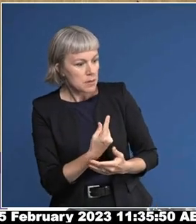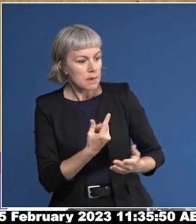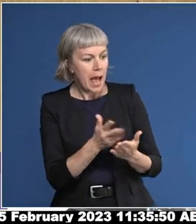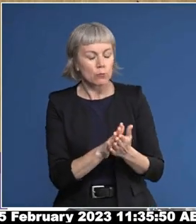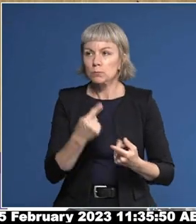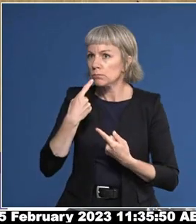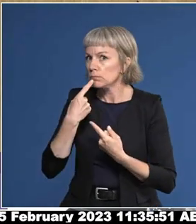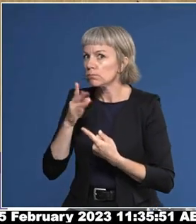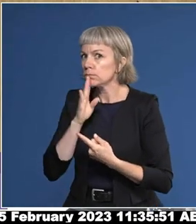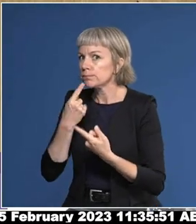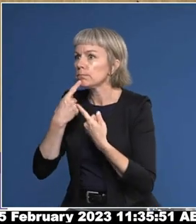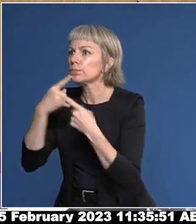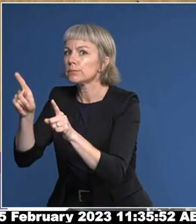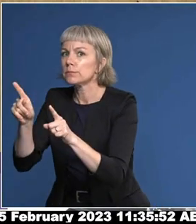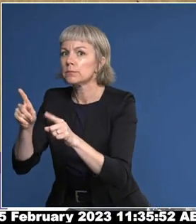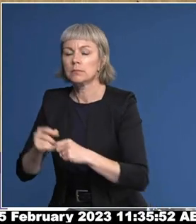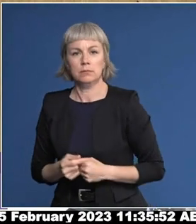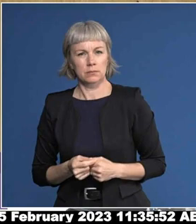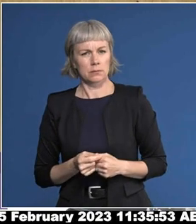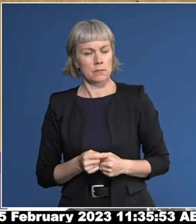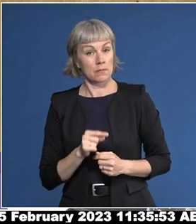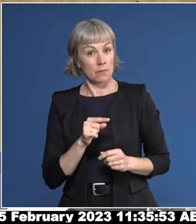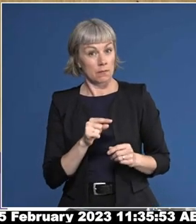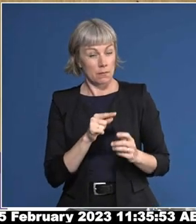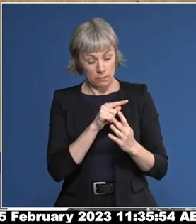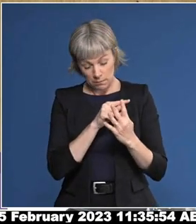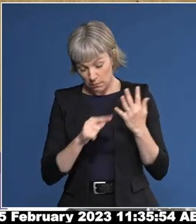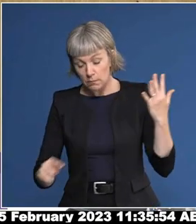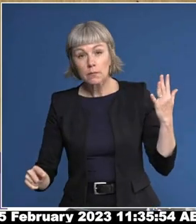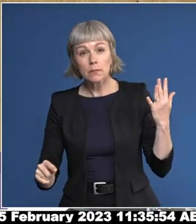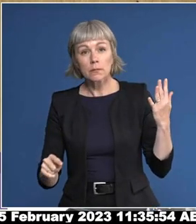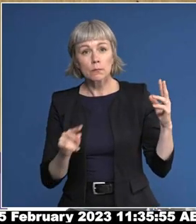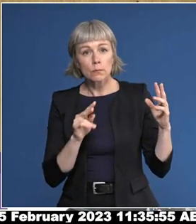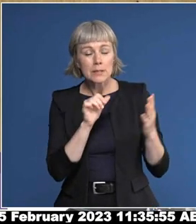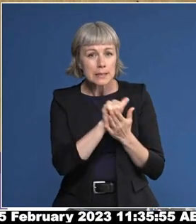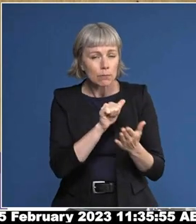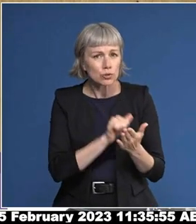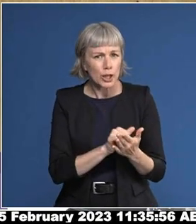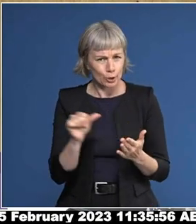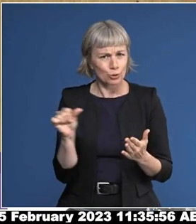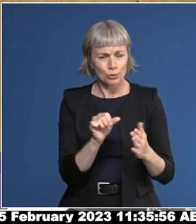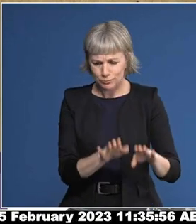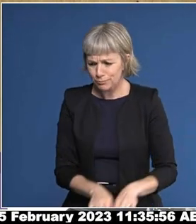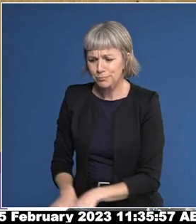Should they not just be national standards in which everybody manages front workers -